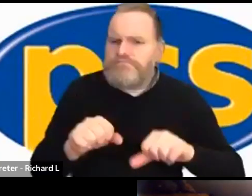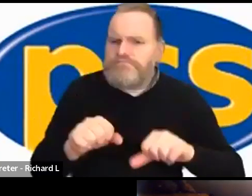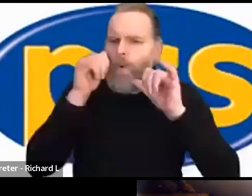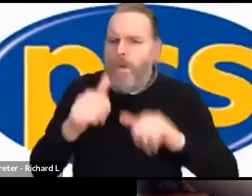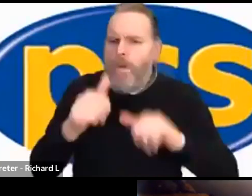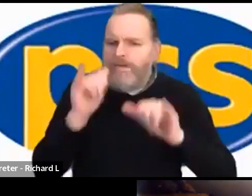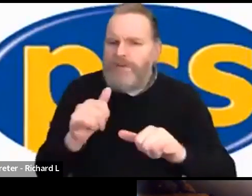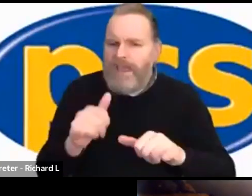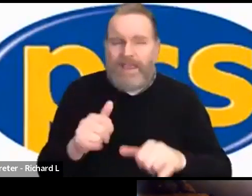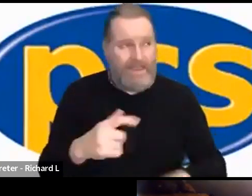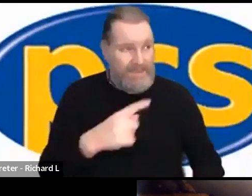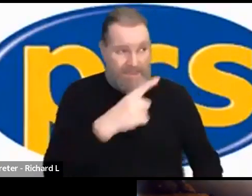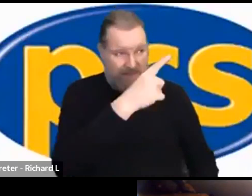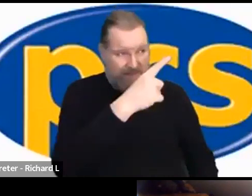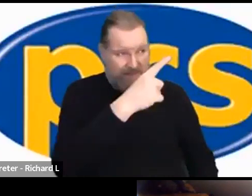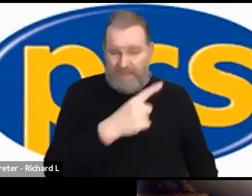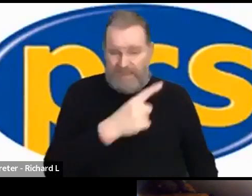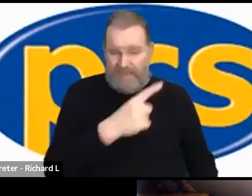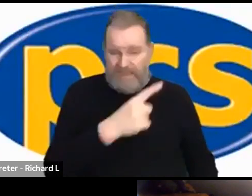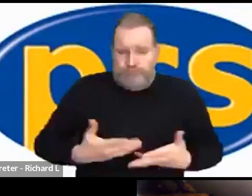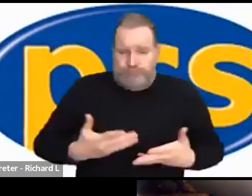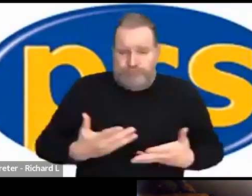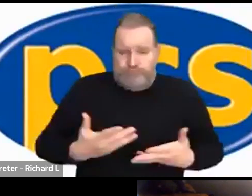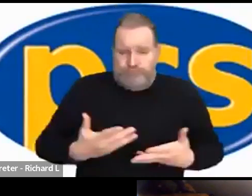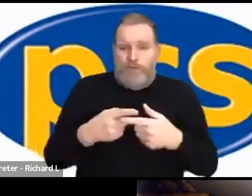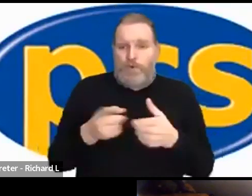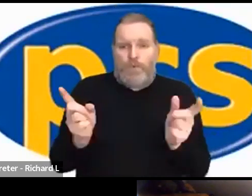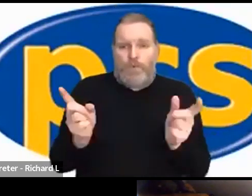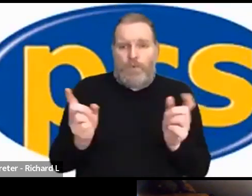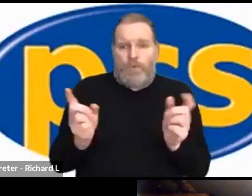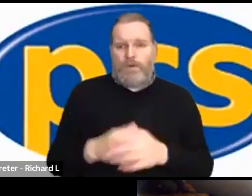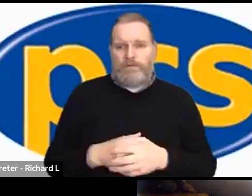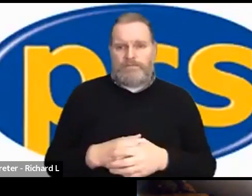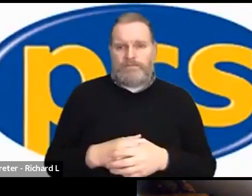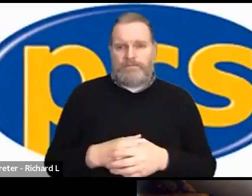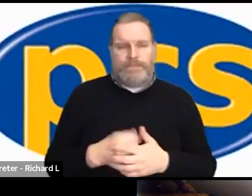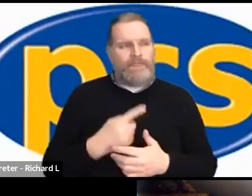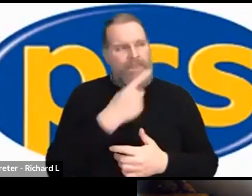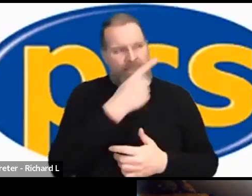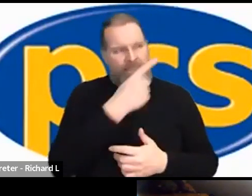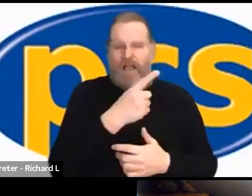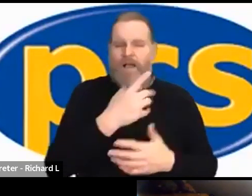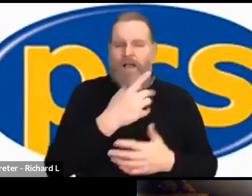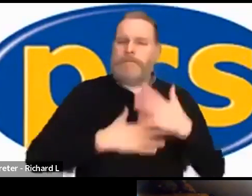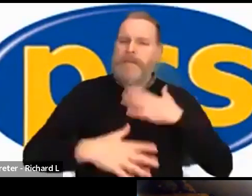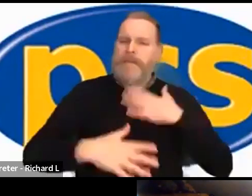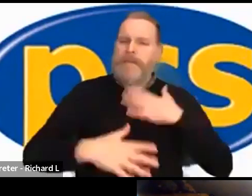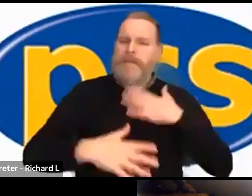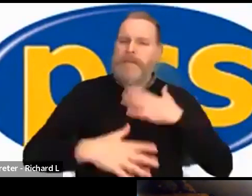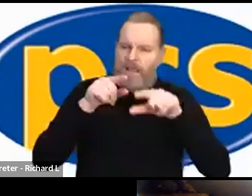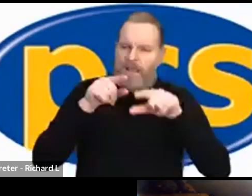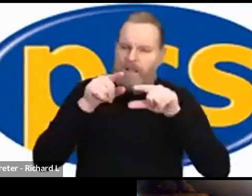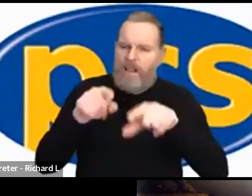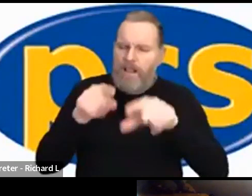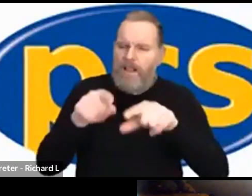checks and everything else. You know, these are You know, these are people who are supposedly not bothered. don't think anyone's gonna know gonna gonna notice. Well, they're not acting like they're they're